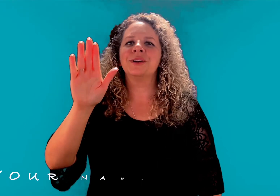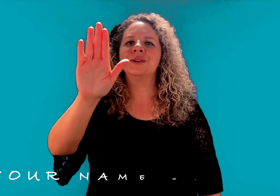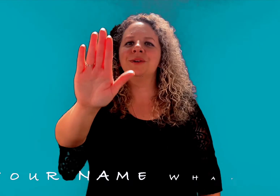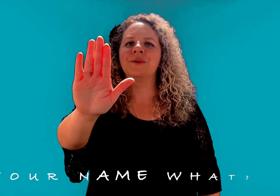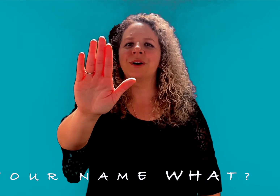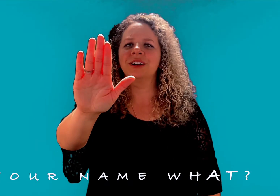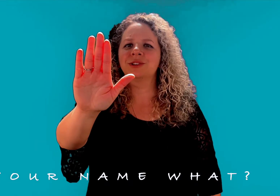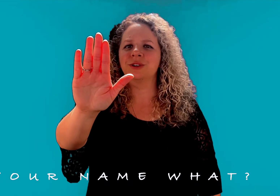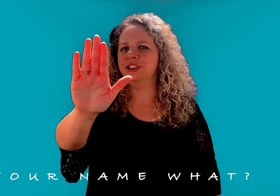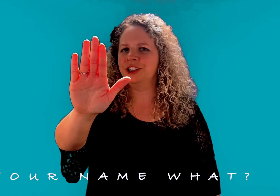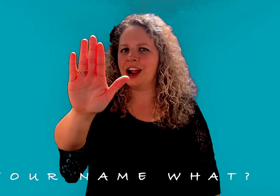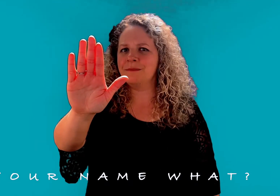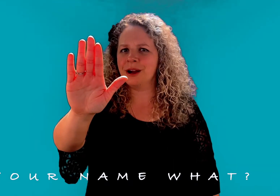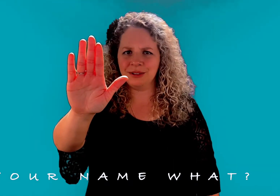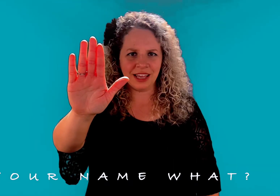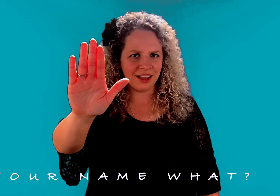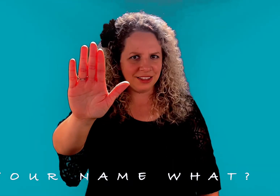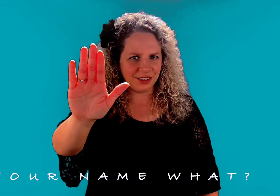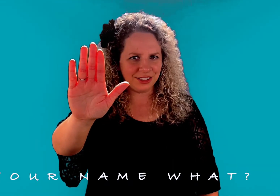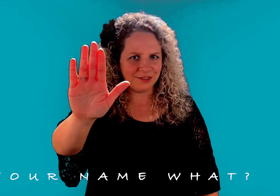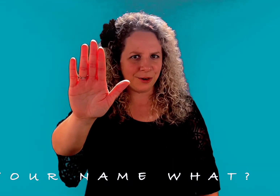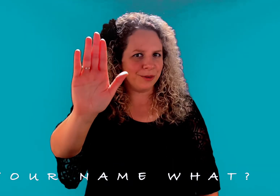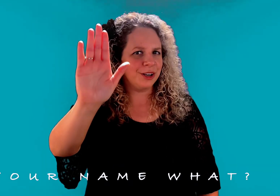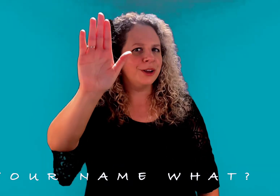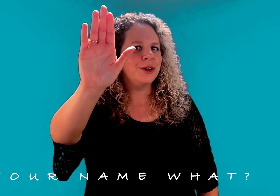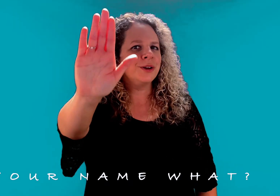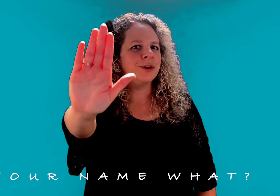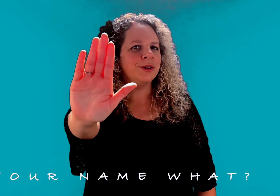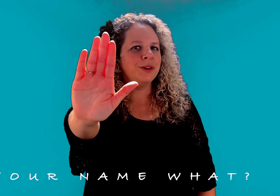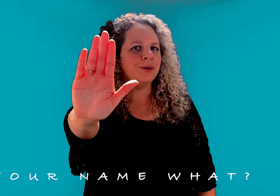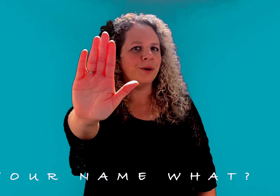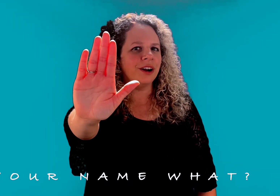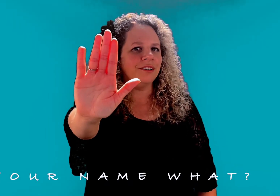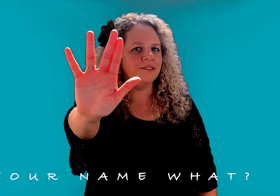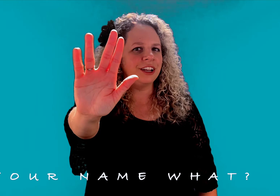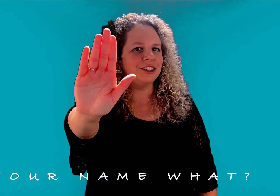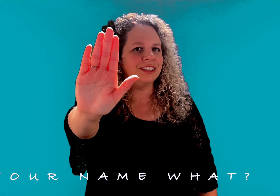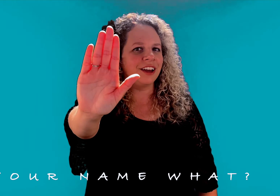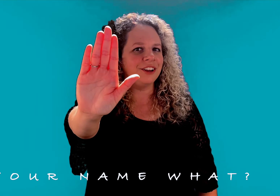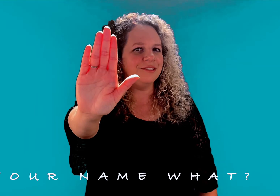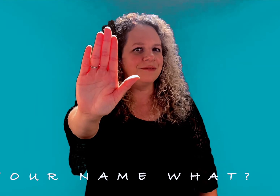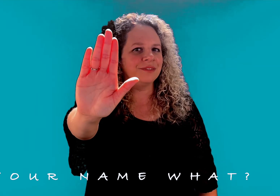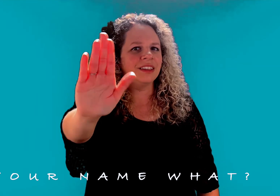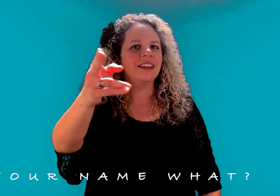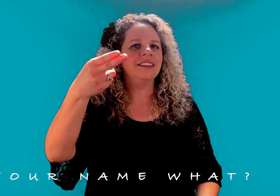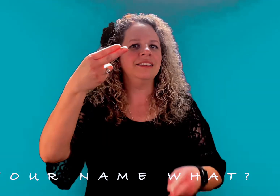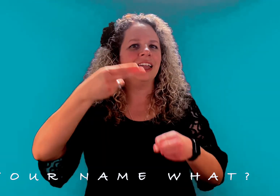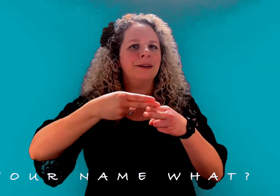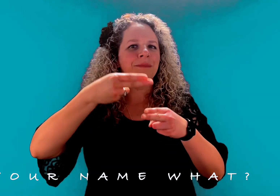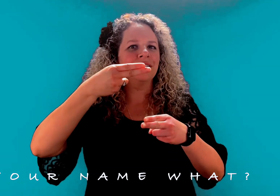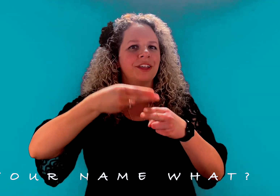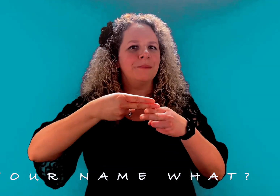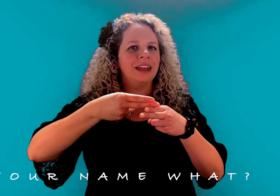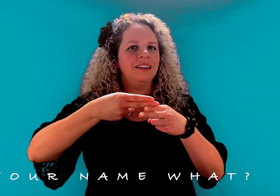YOUR Scrunching your eyebrows, head tilted forward, your fingers together. NAME thumb in.